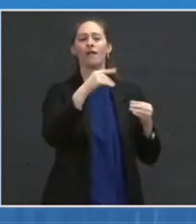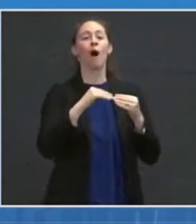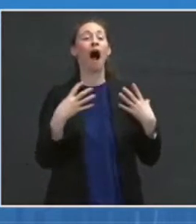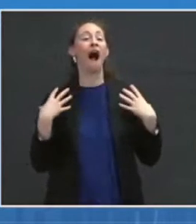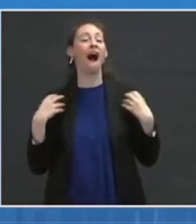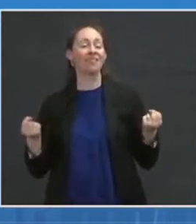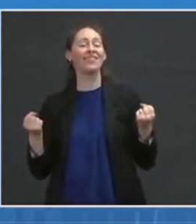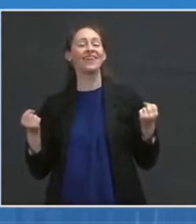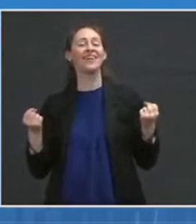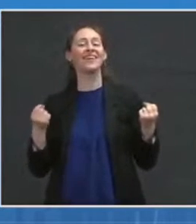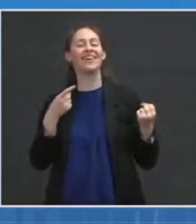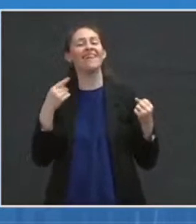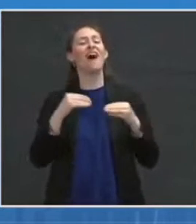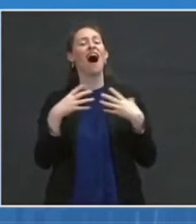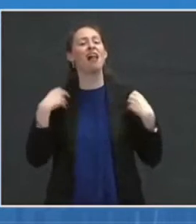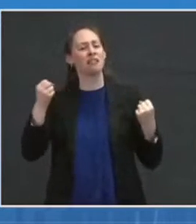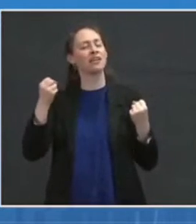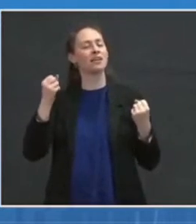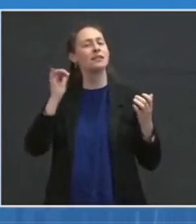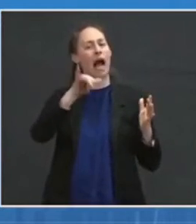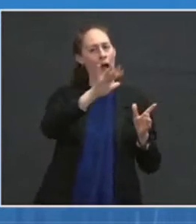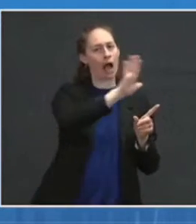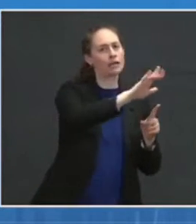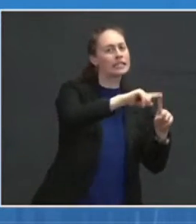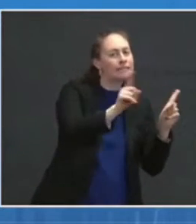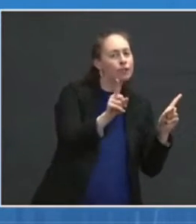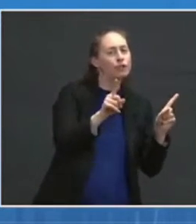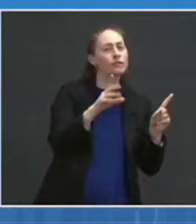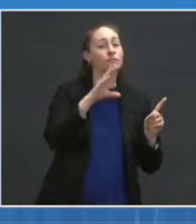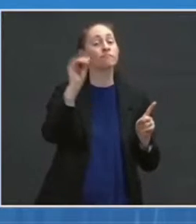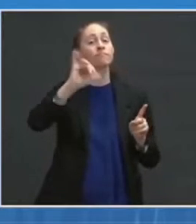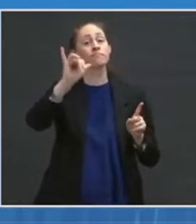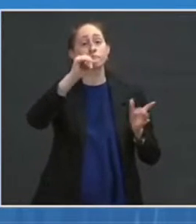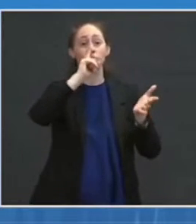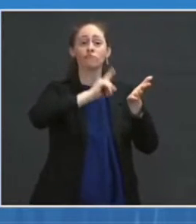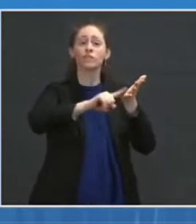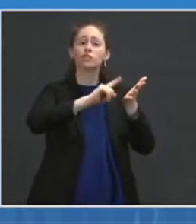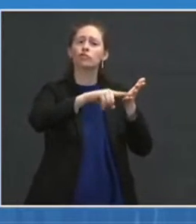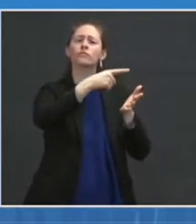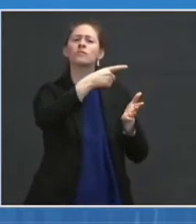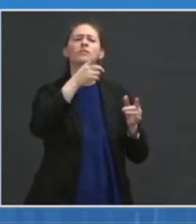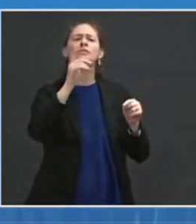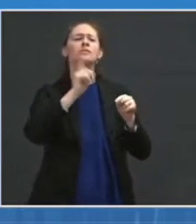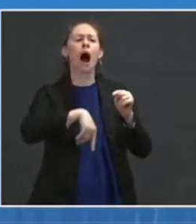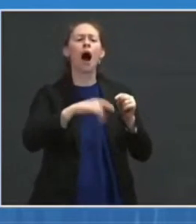WERE LARGELY YOUNGER AND HEALTHIER, SAID ONE OF THE AUTHORS.